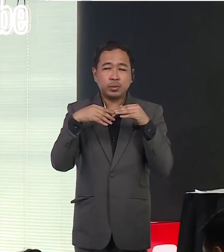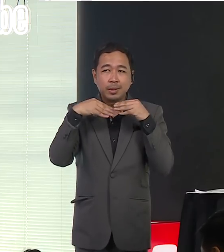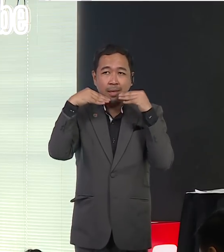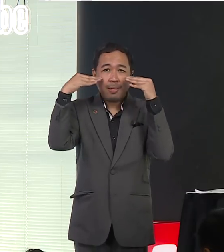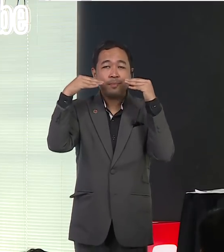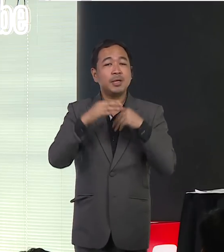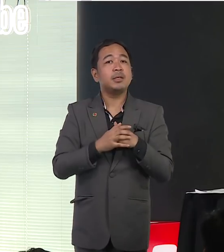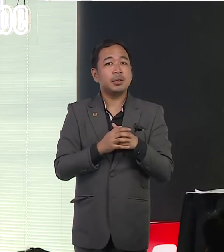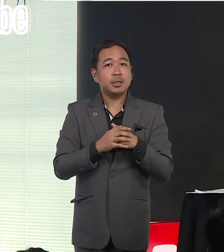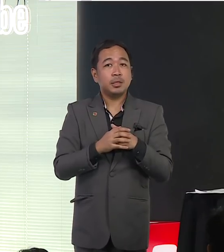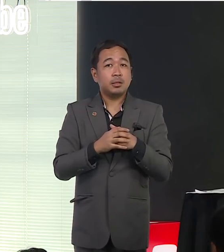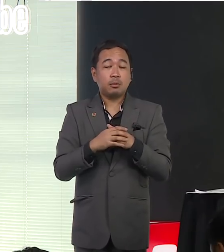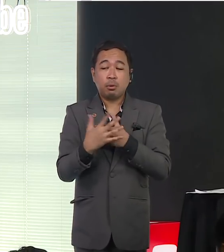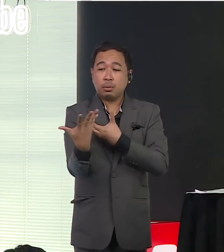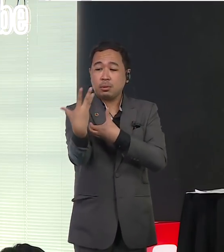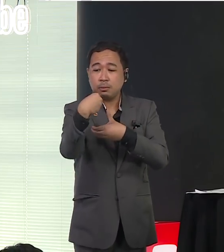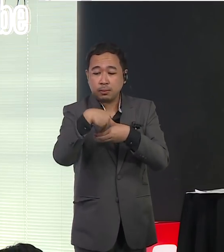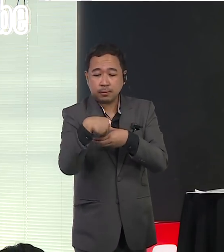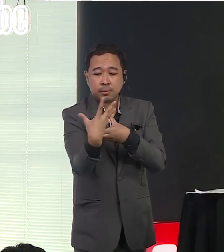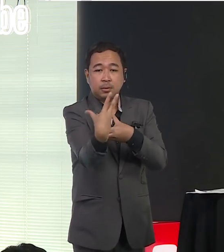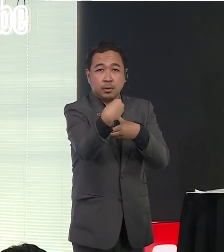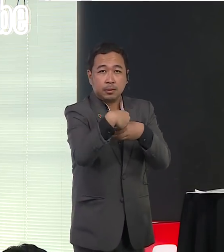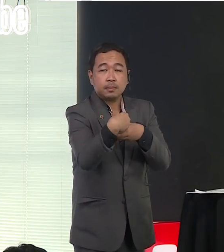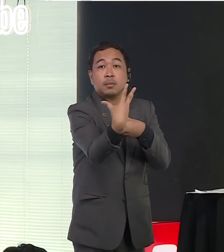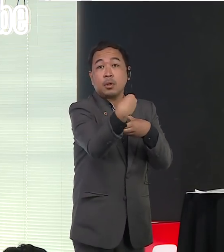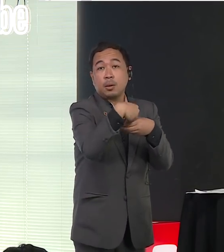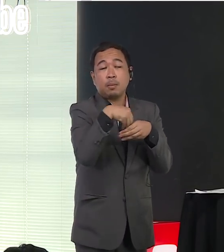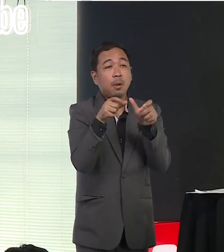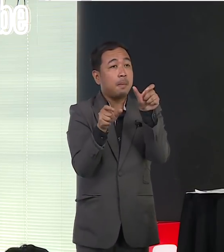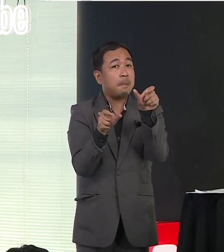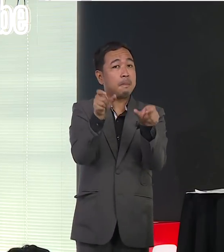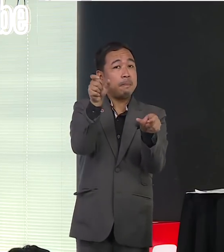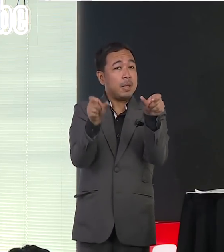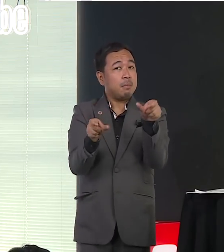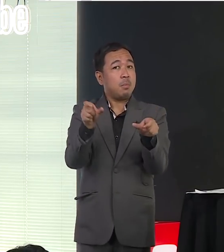studio in Japan. We believe it is helping people to connect, helping people to make their